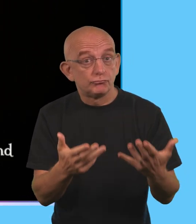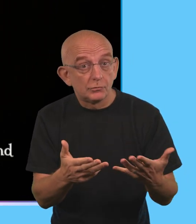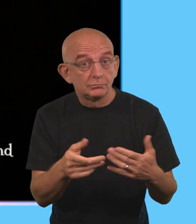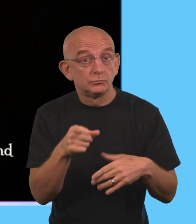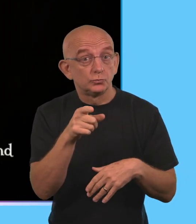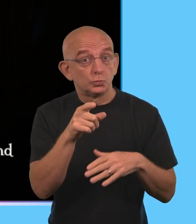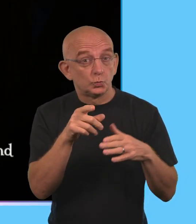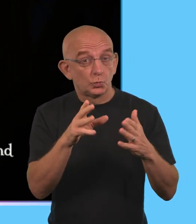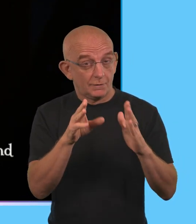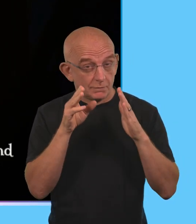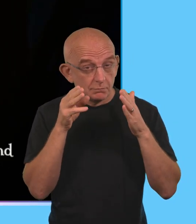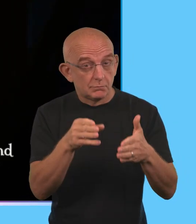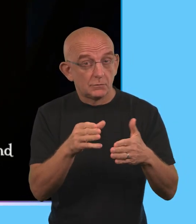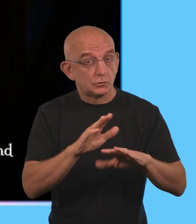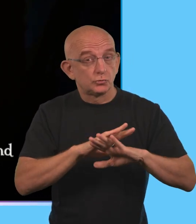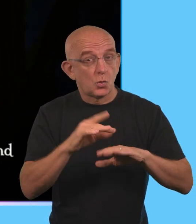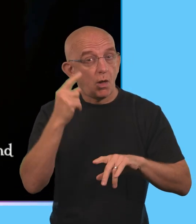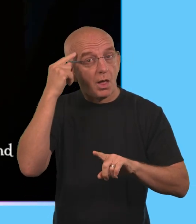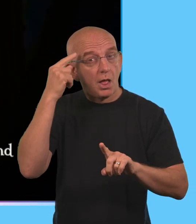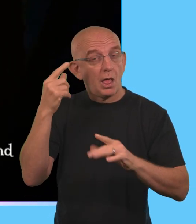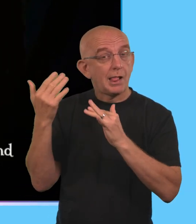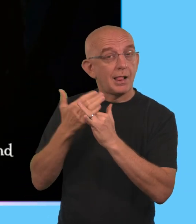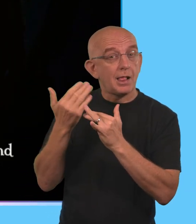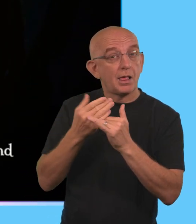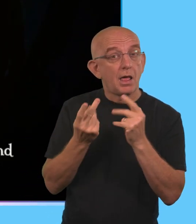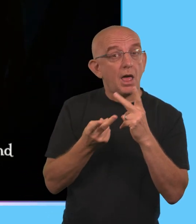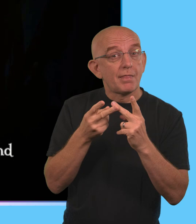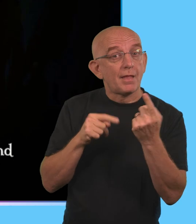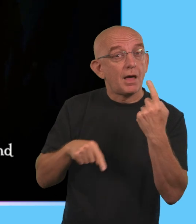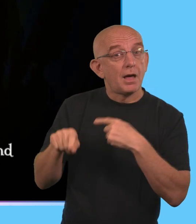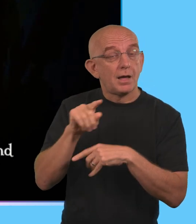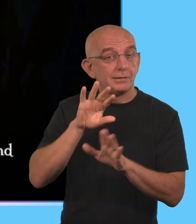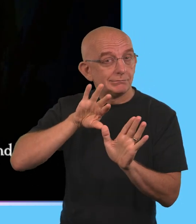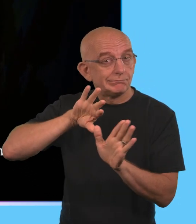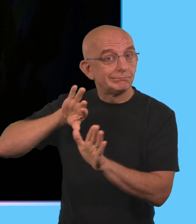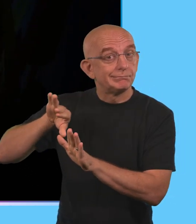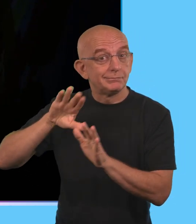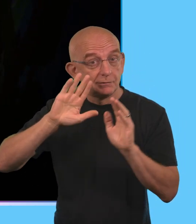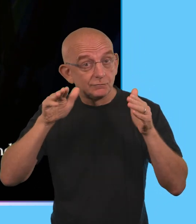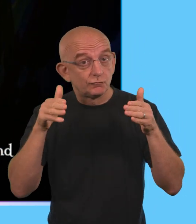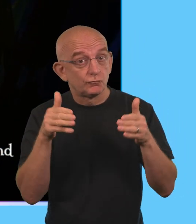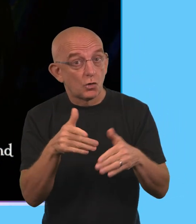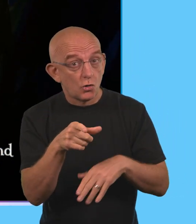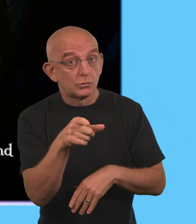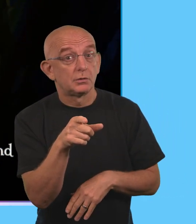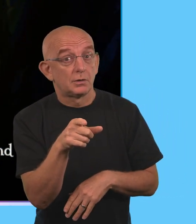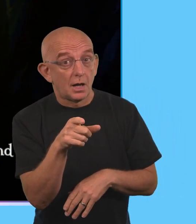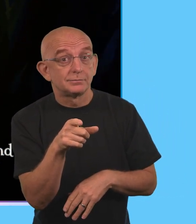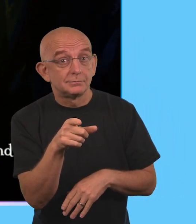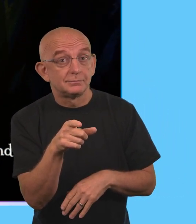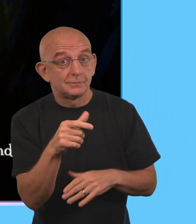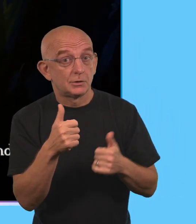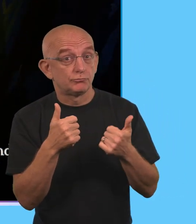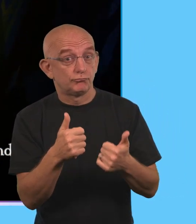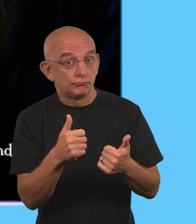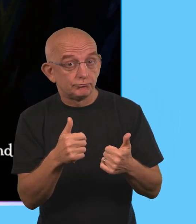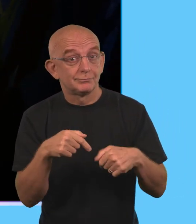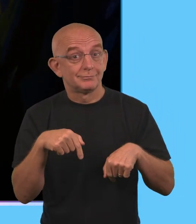Are you focused and not thinking about whatever's bothering you these days?